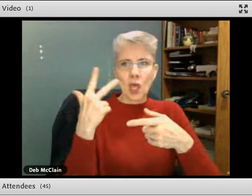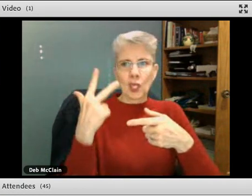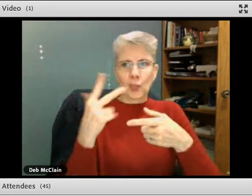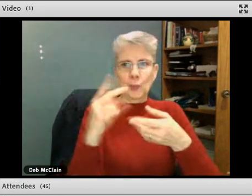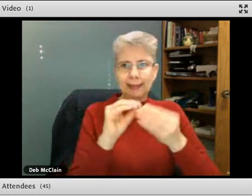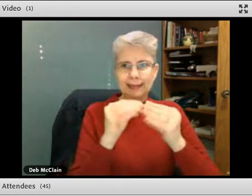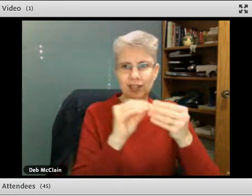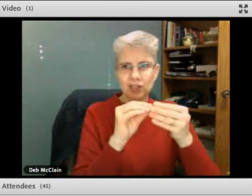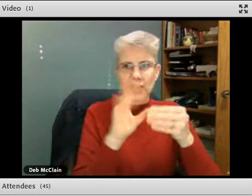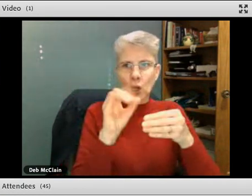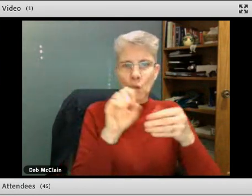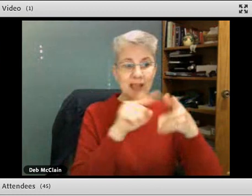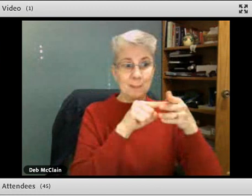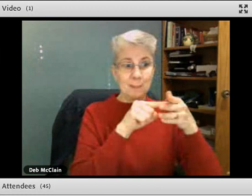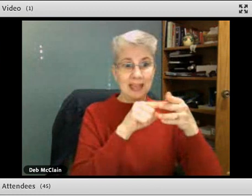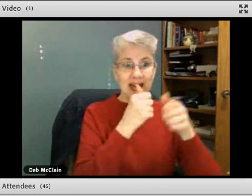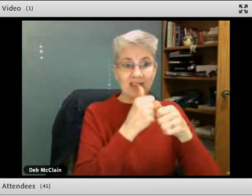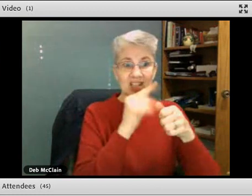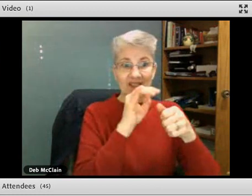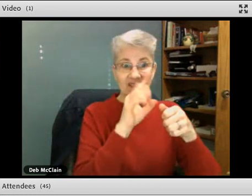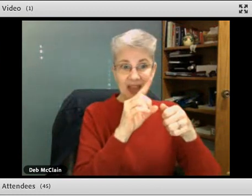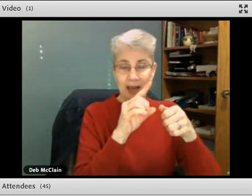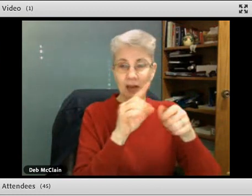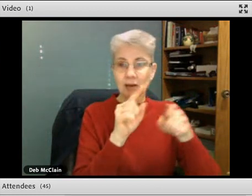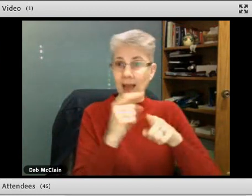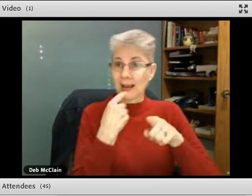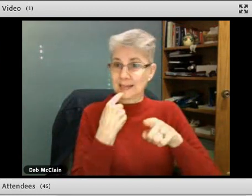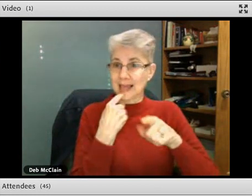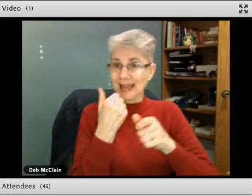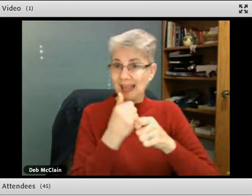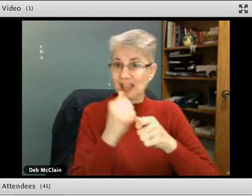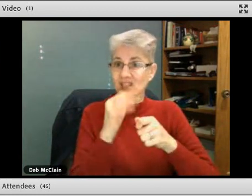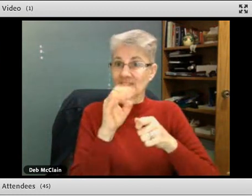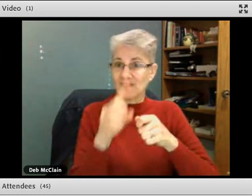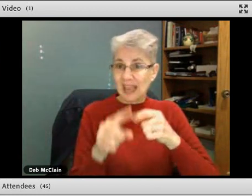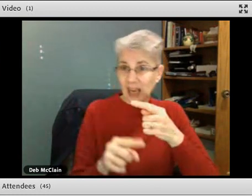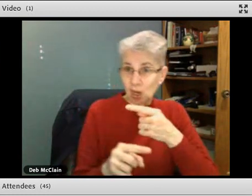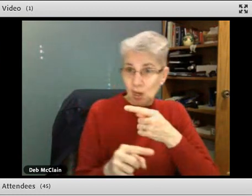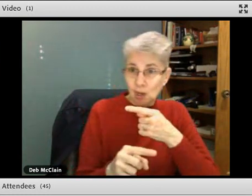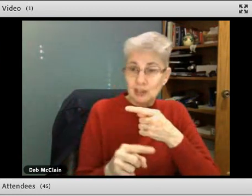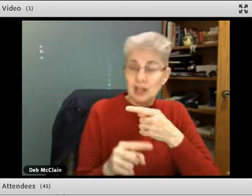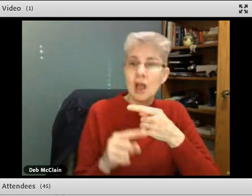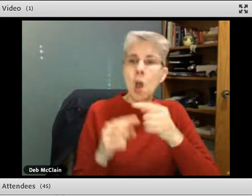And as I said, each field represents a different type of information. So, we have the 008 field.